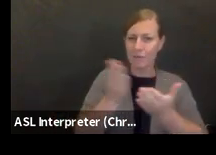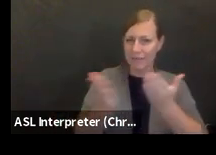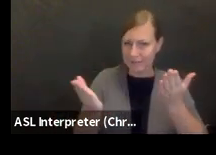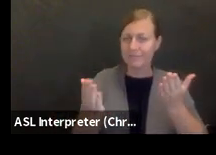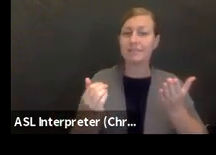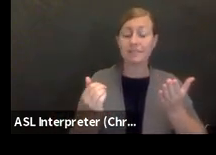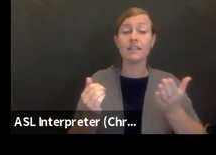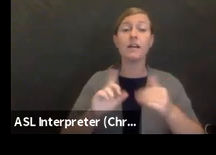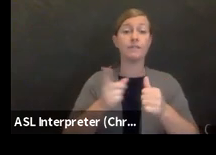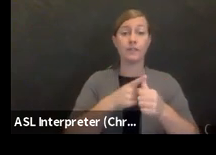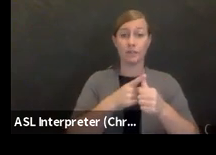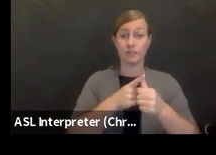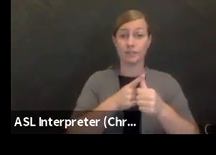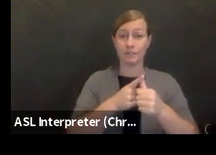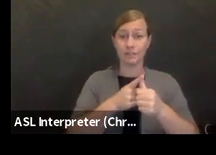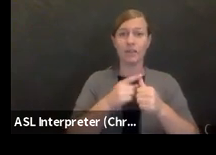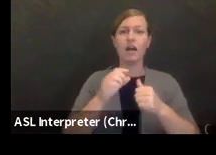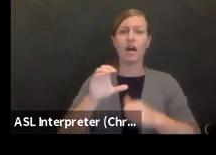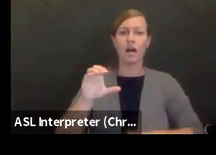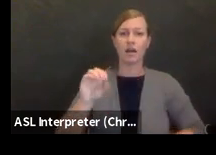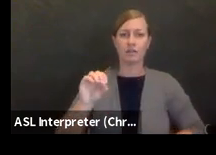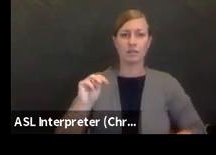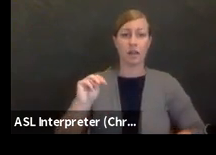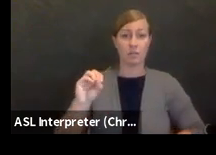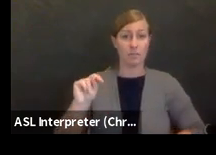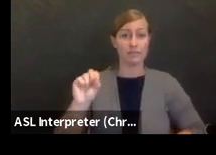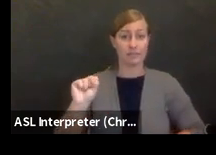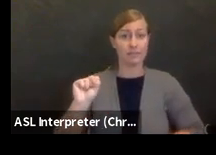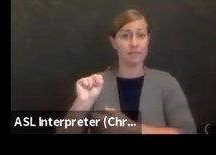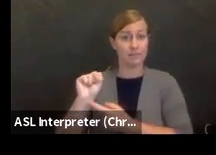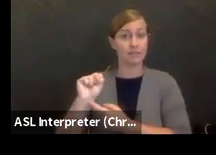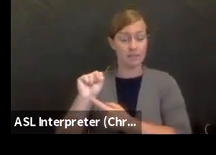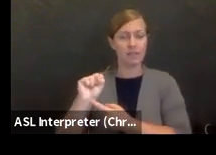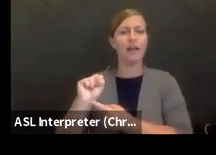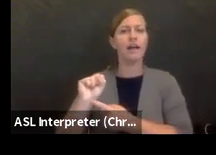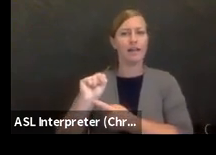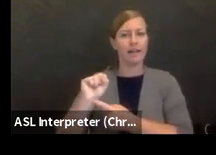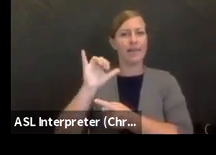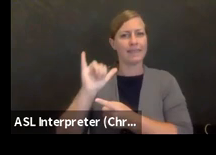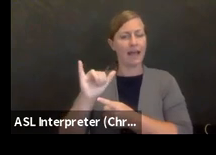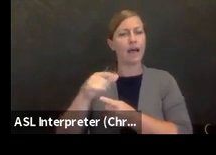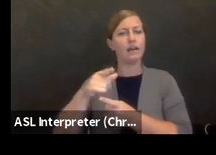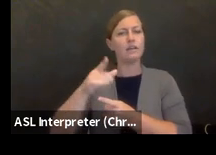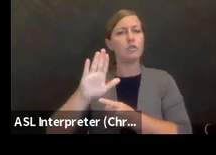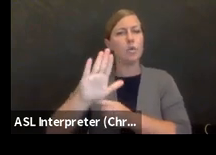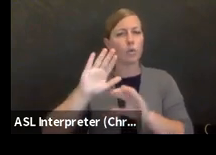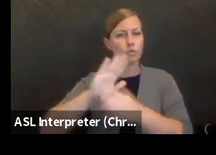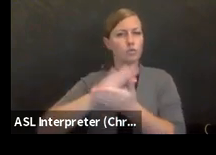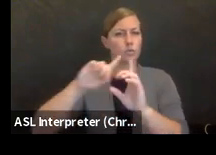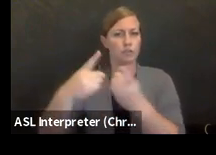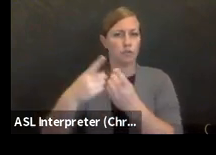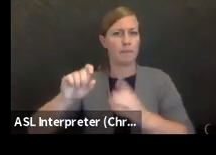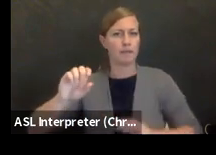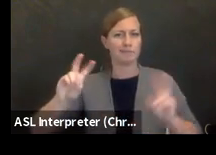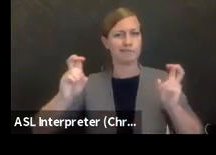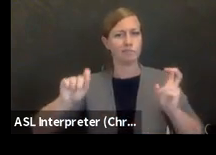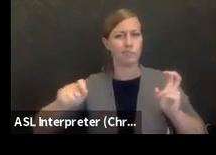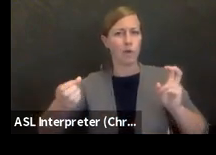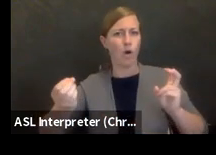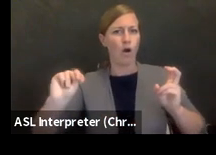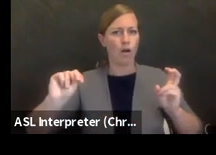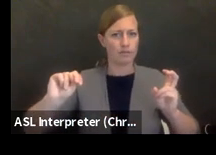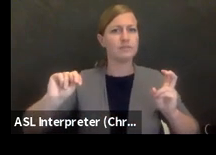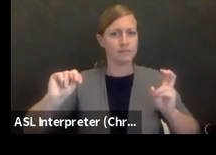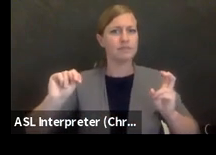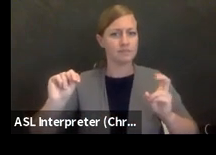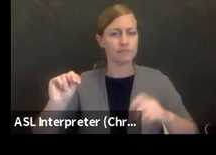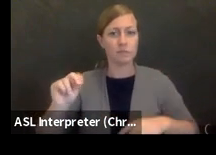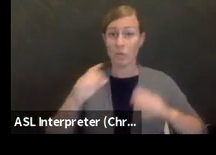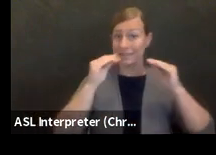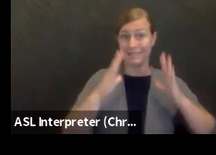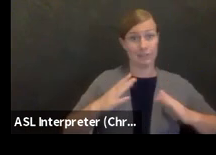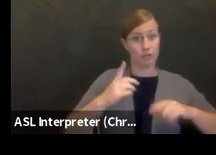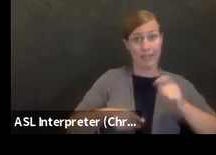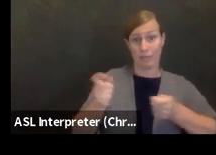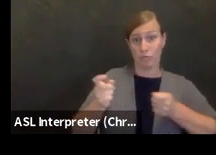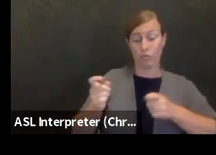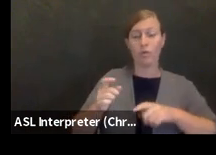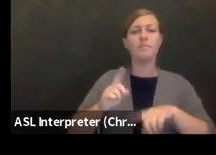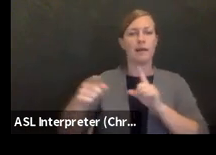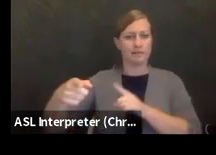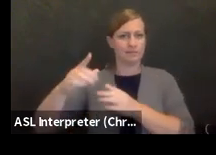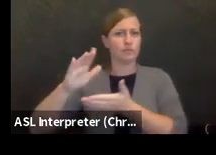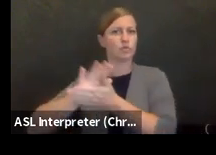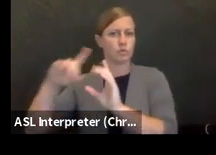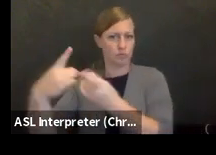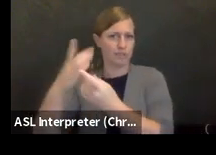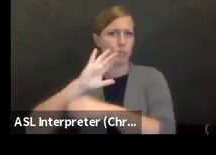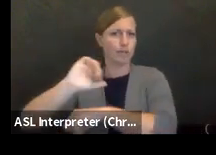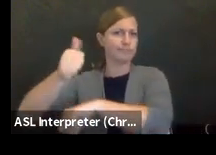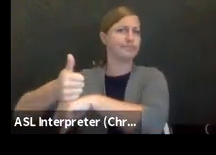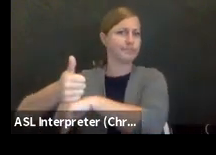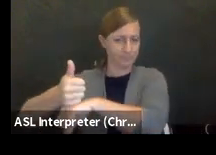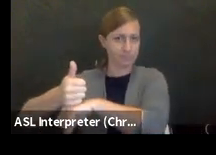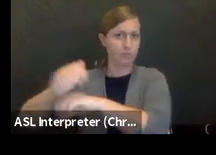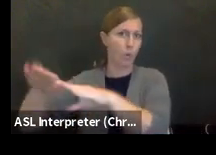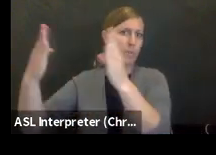ESD 113 - Andrew Hickman: First off, comments Commons is something that needs to be turned on at a district level and give you access as a teacher. The first time you go to comments, it will be located on the left, when you have it open.